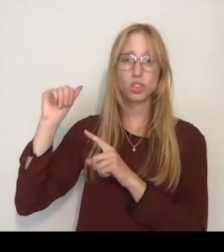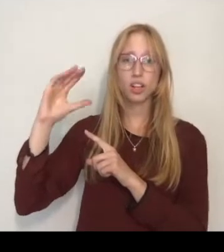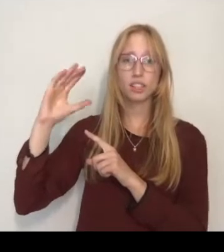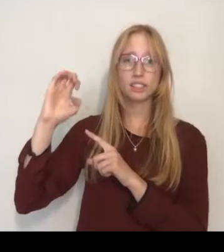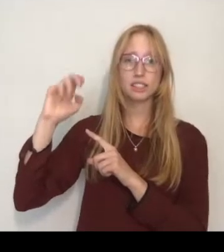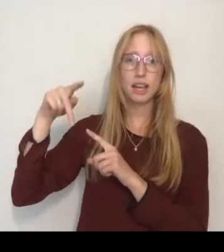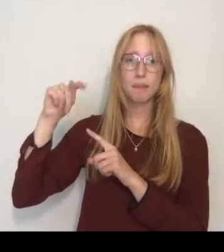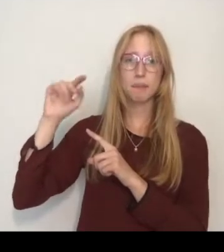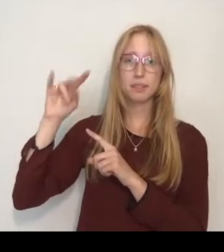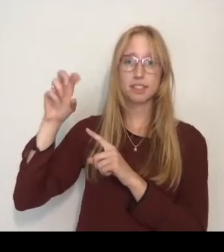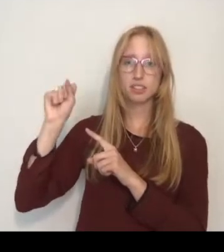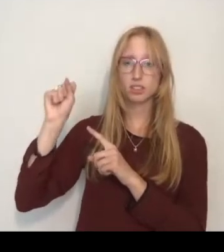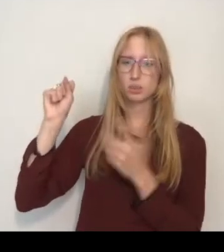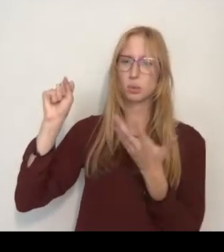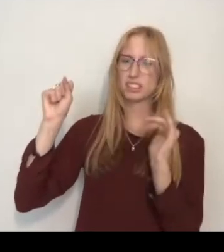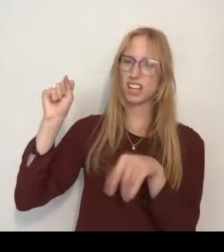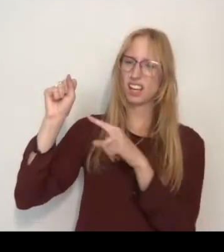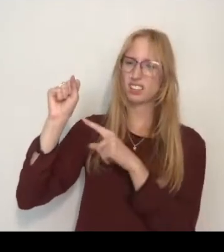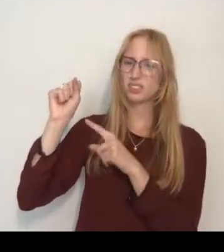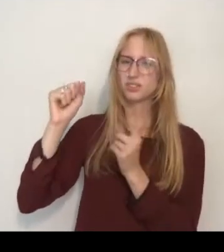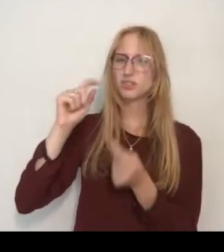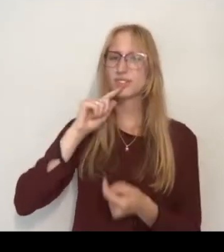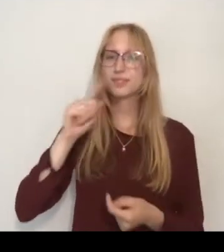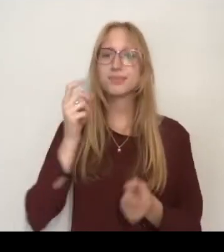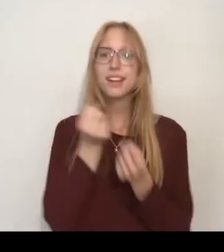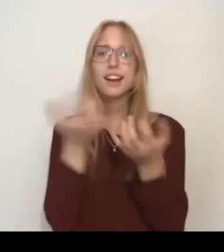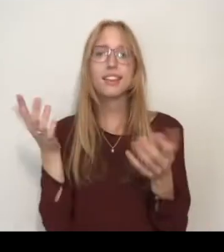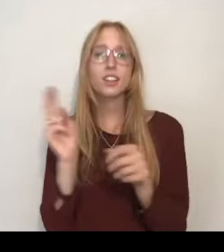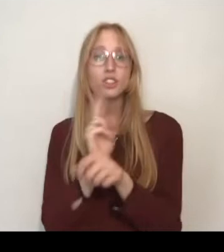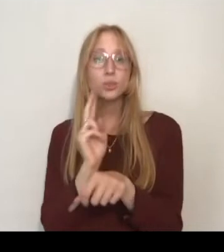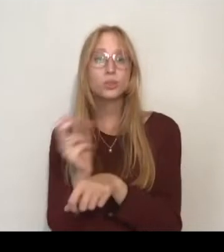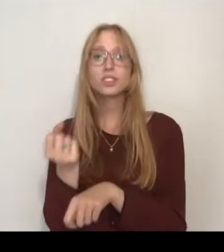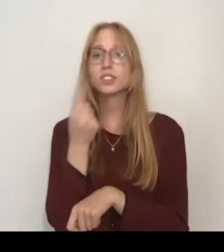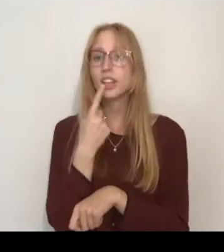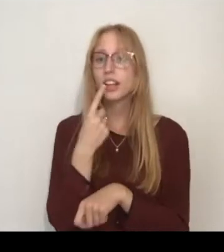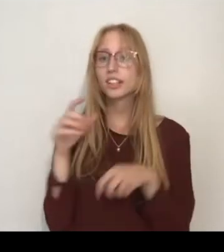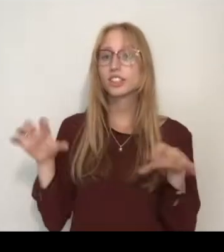First, lets start out with what contraceptives are.